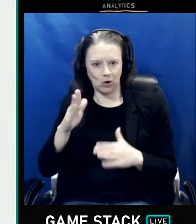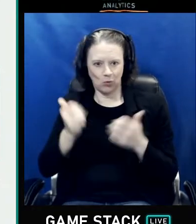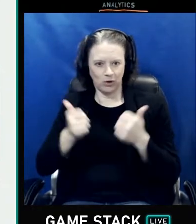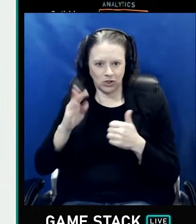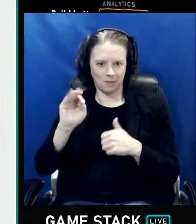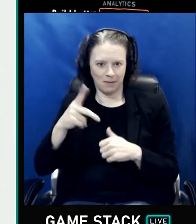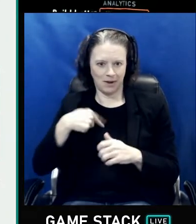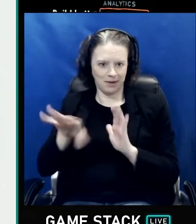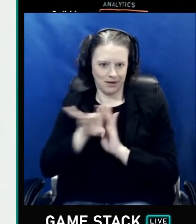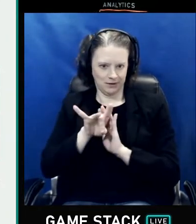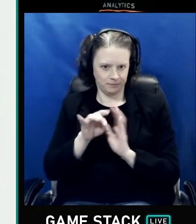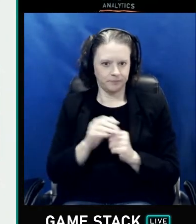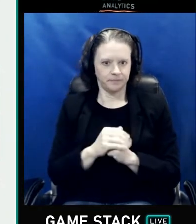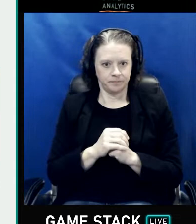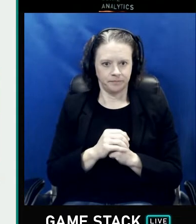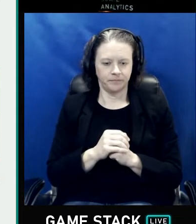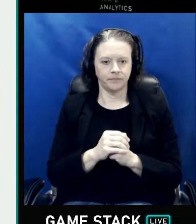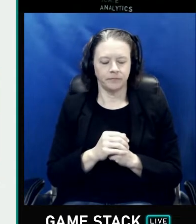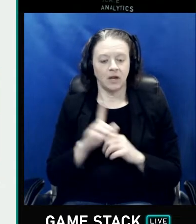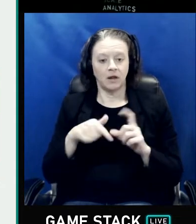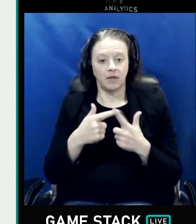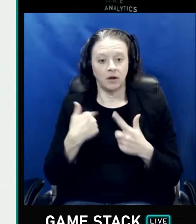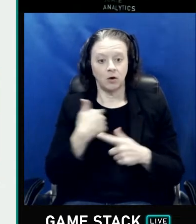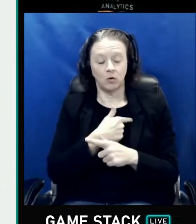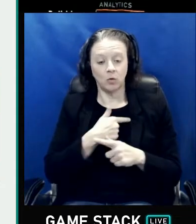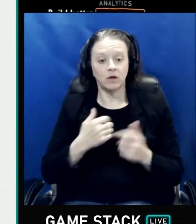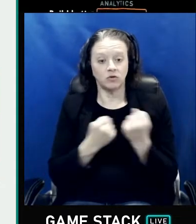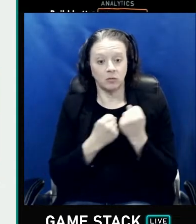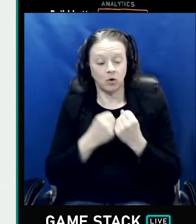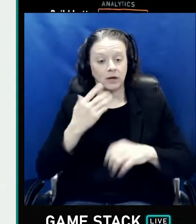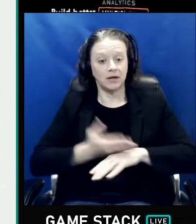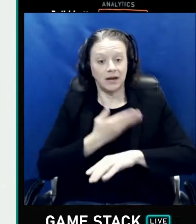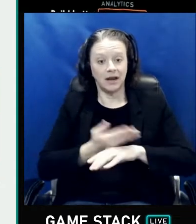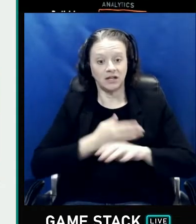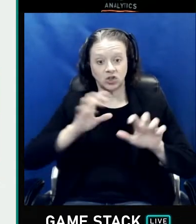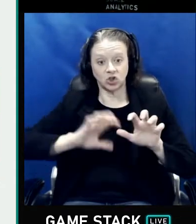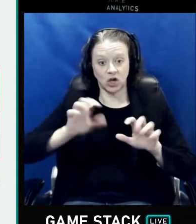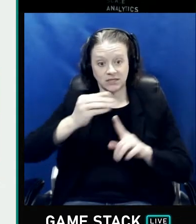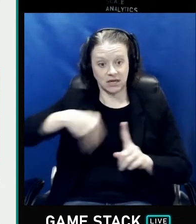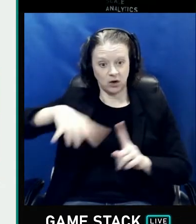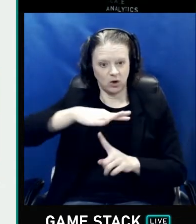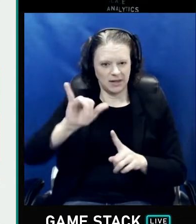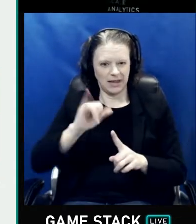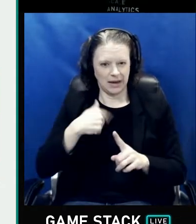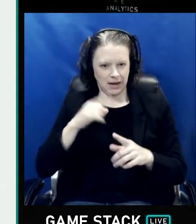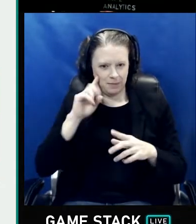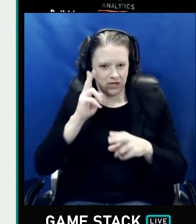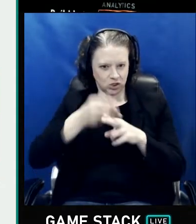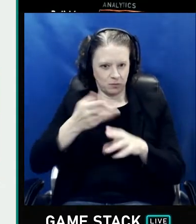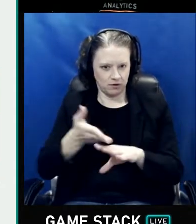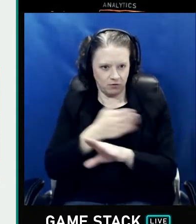We also support enhanced chat scenarios like I mentioned before. We do this to help support our gaming for everyone initiatives.